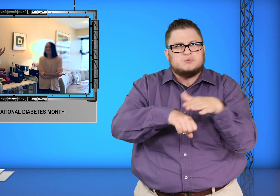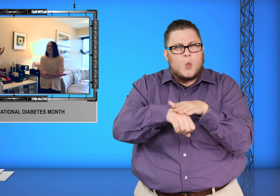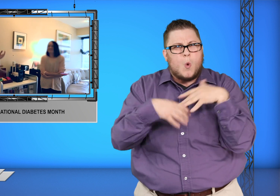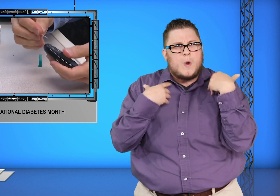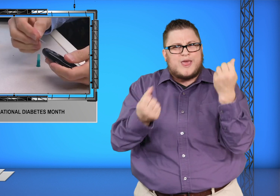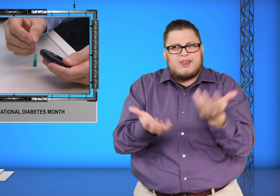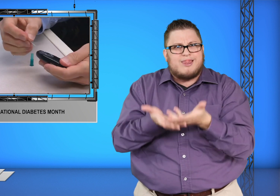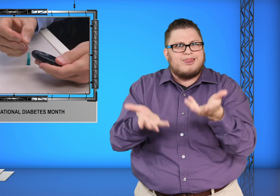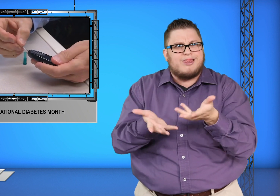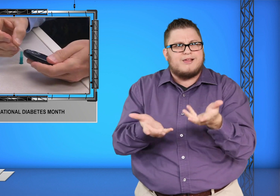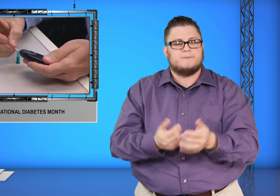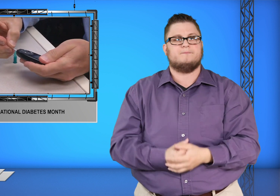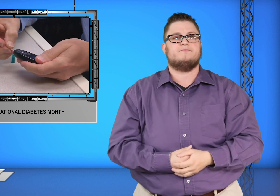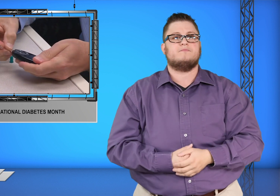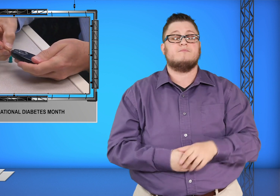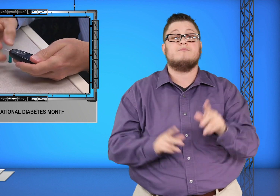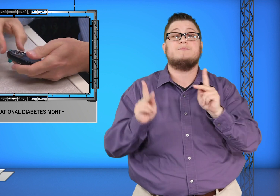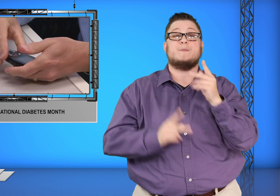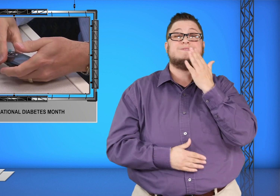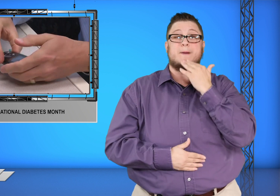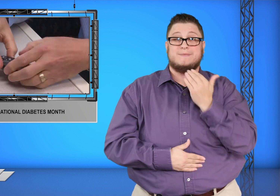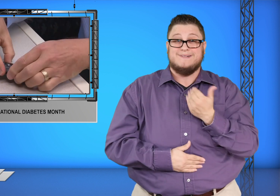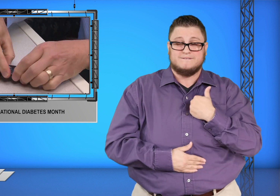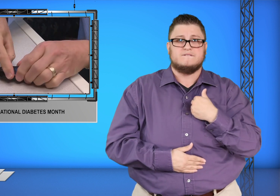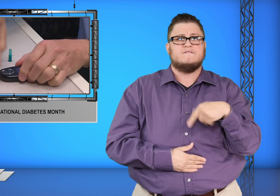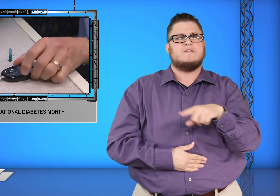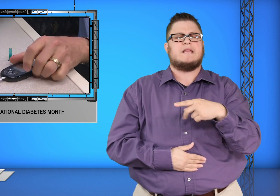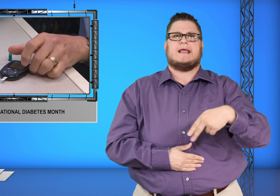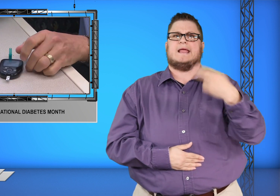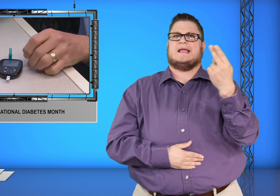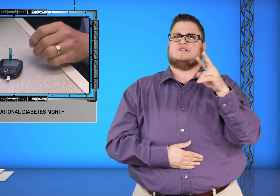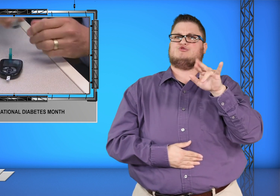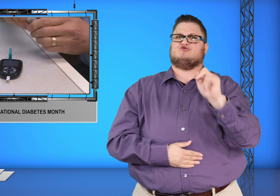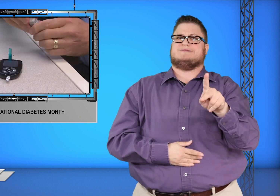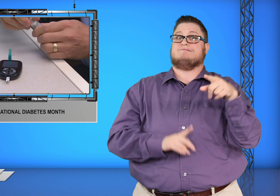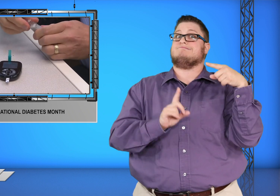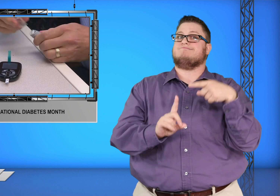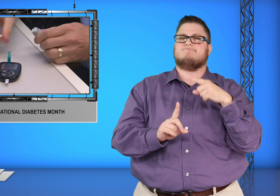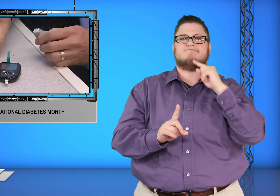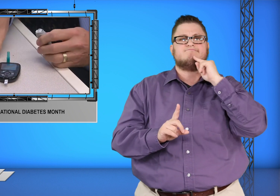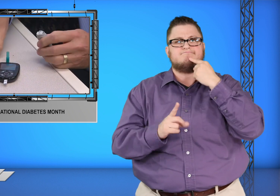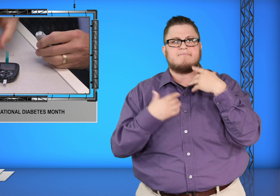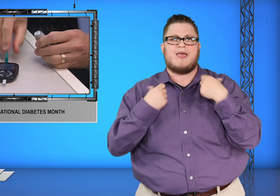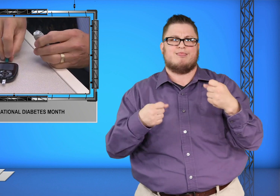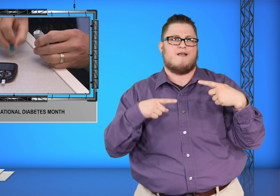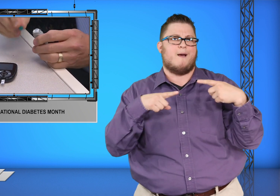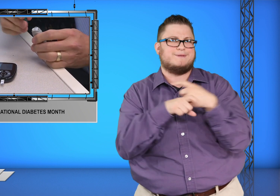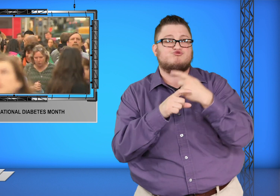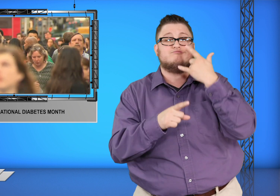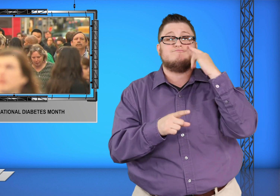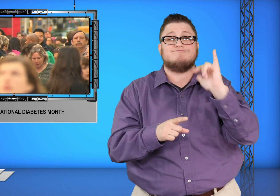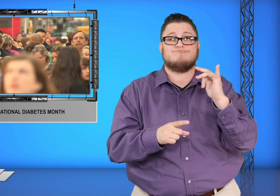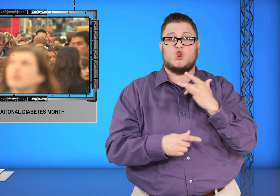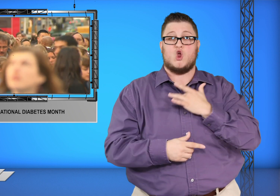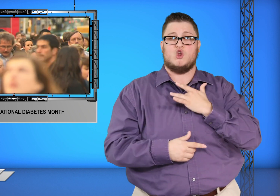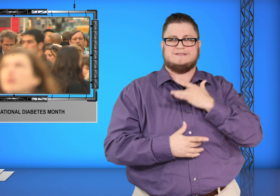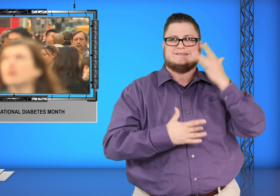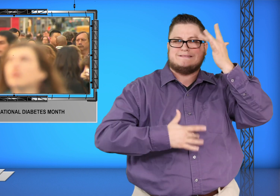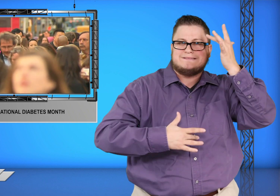healing wounds. People with diabetes are at a higher risk for serious health complications, like heart